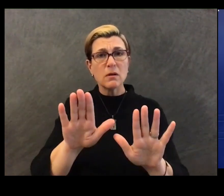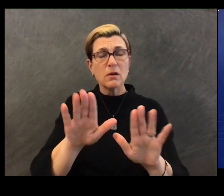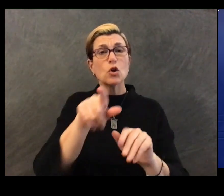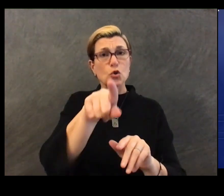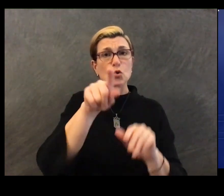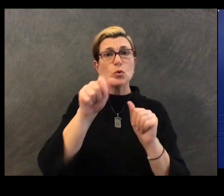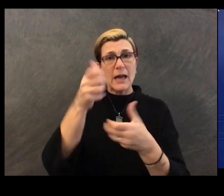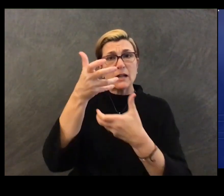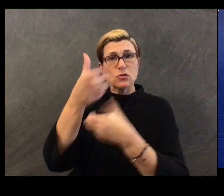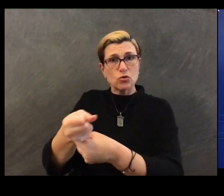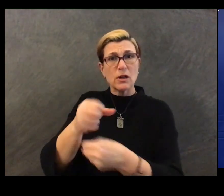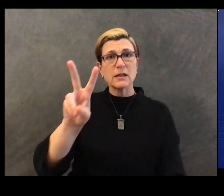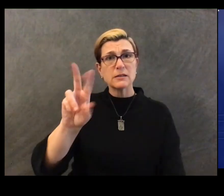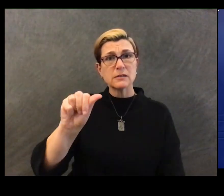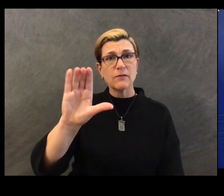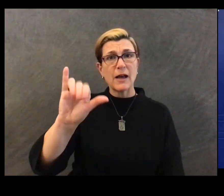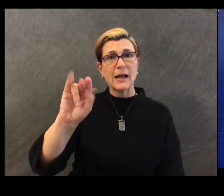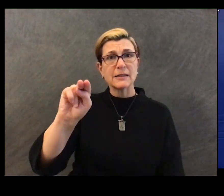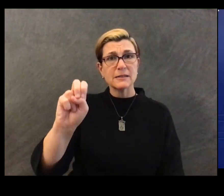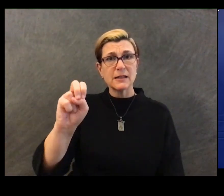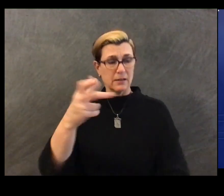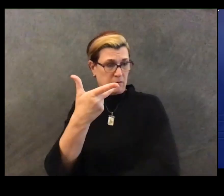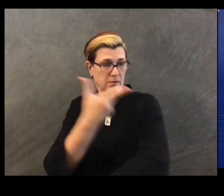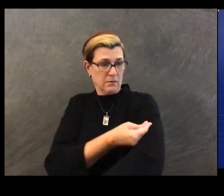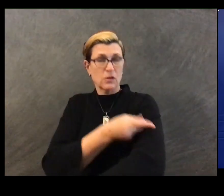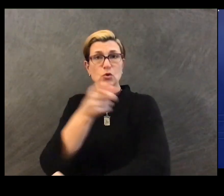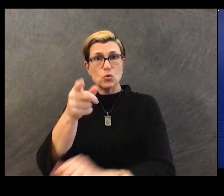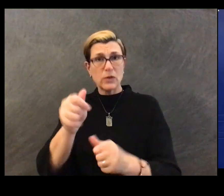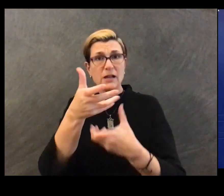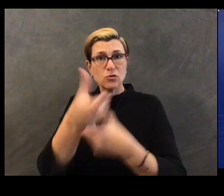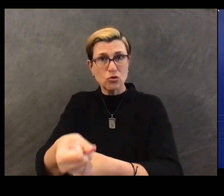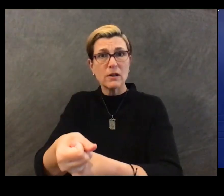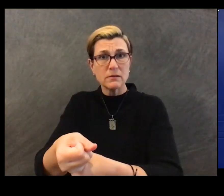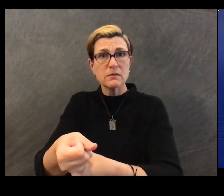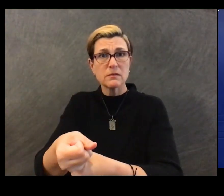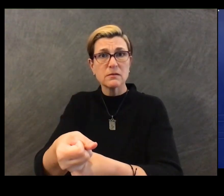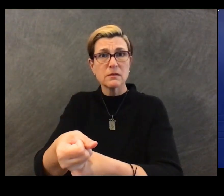as we go through the fall winter season that we're into is to get the American